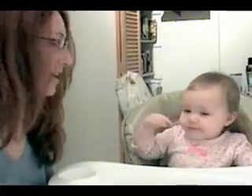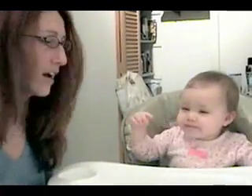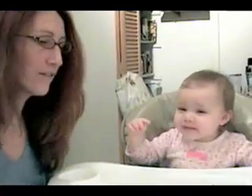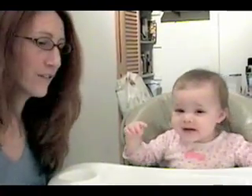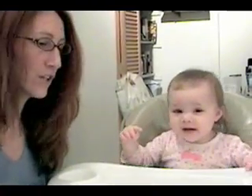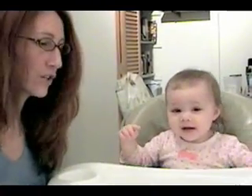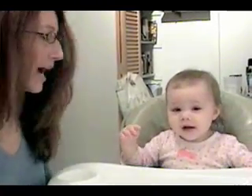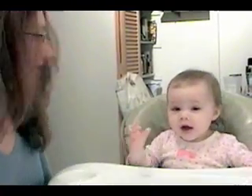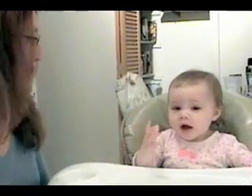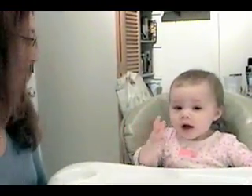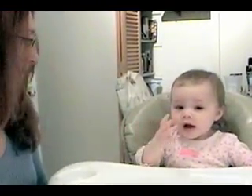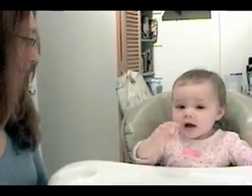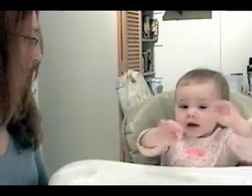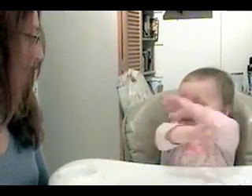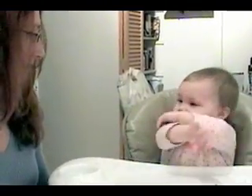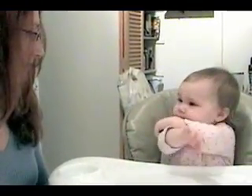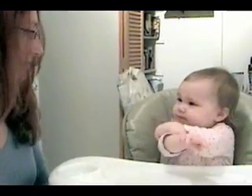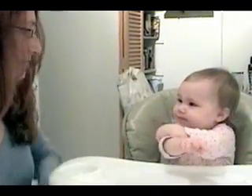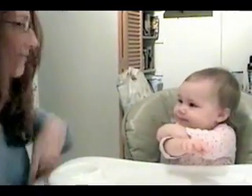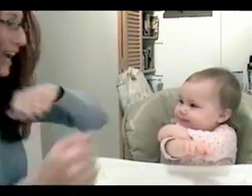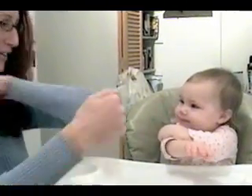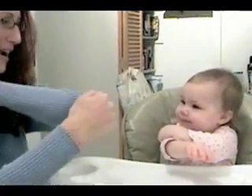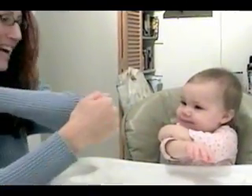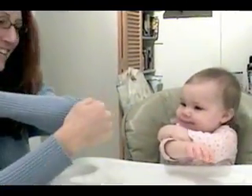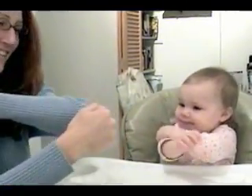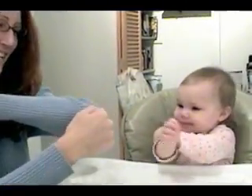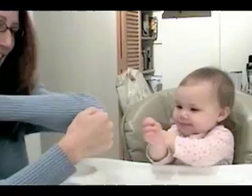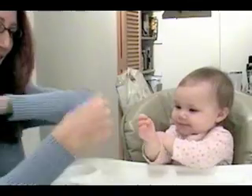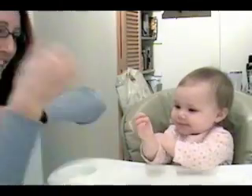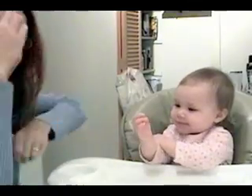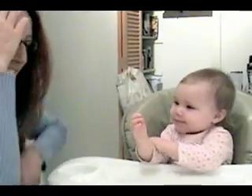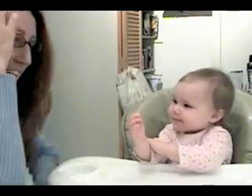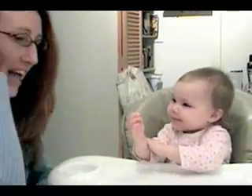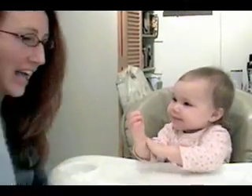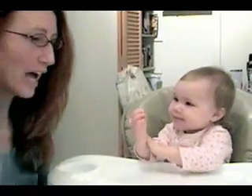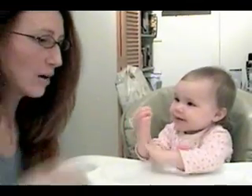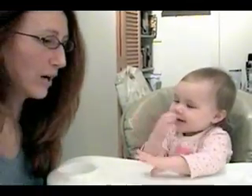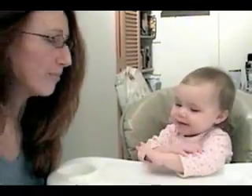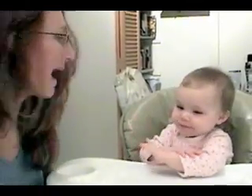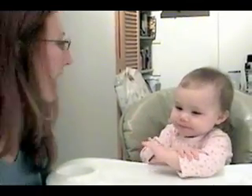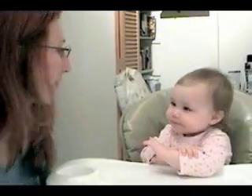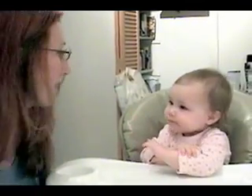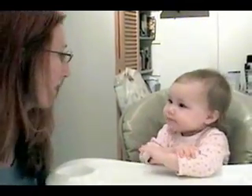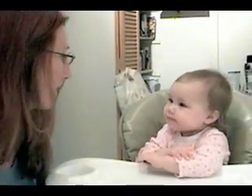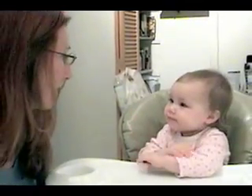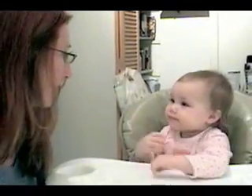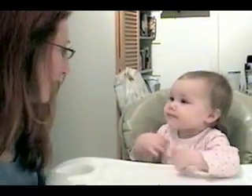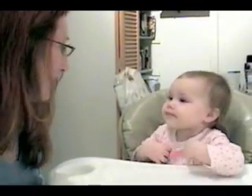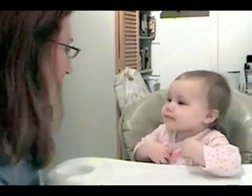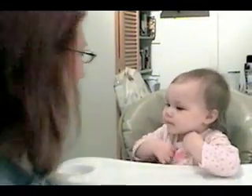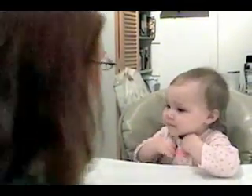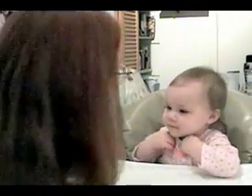and whats the sign for cracker? cracker, good! And how about bath?